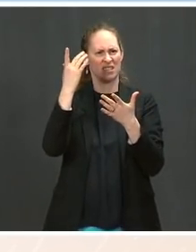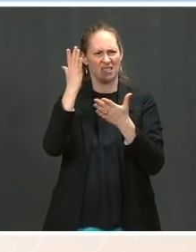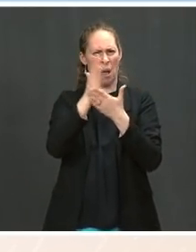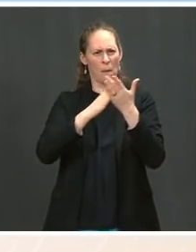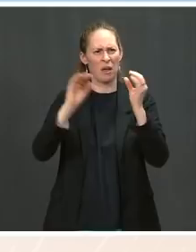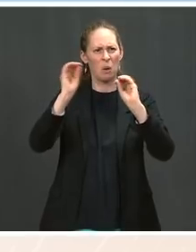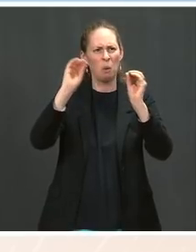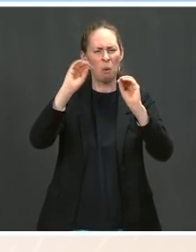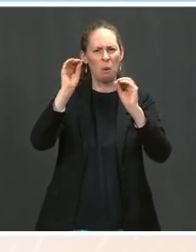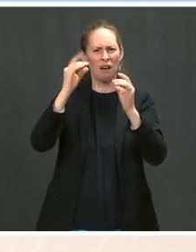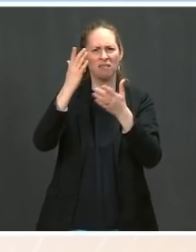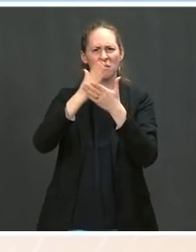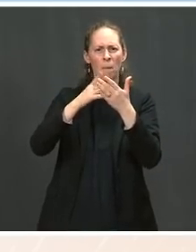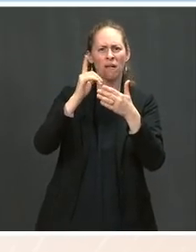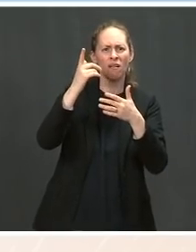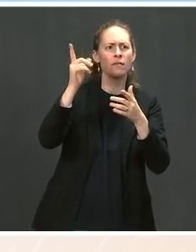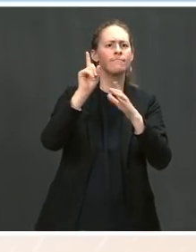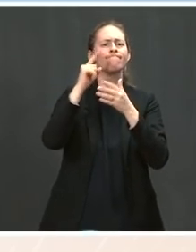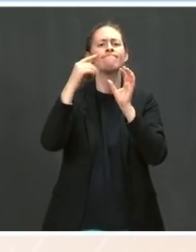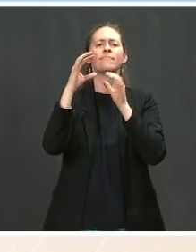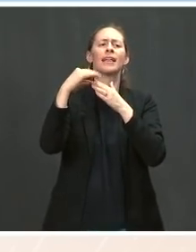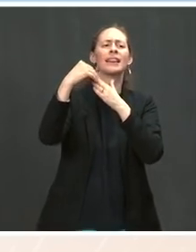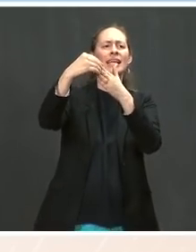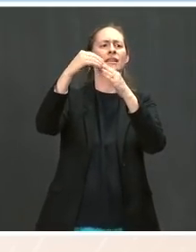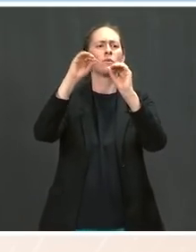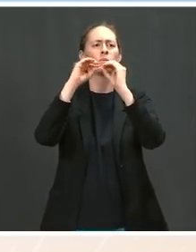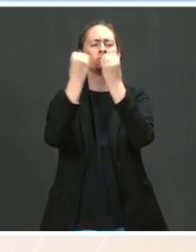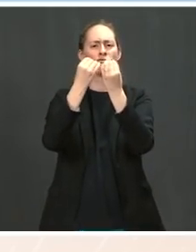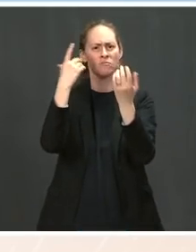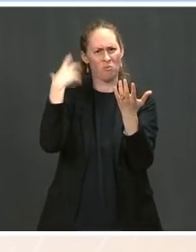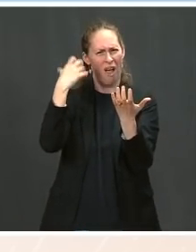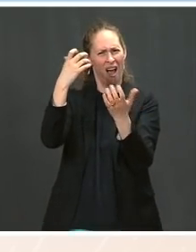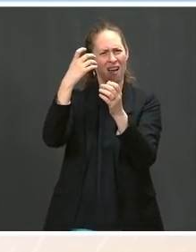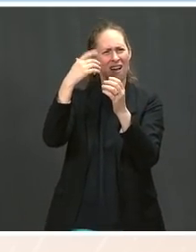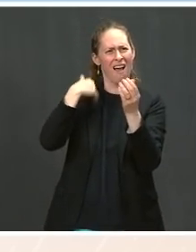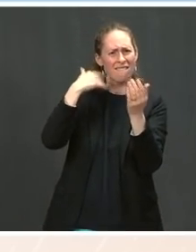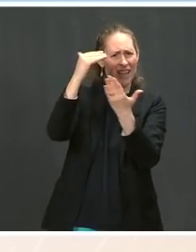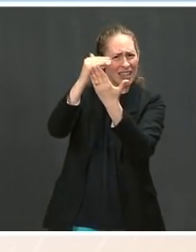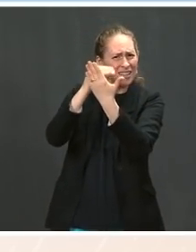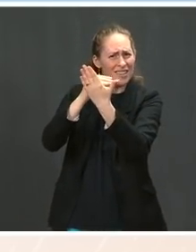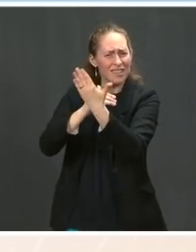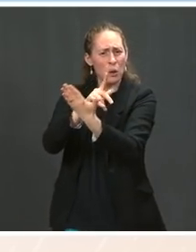or at least a list of names who could be filling those roles? Ms. Psaki: Well, I would say, we probably won't put out lists of names.